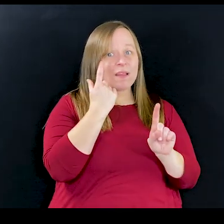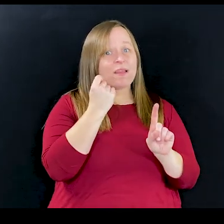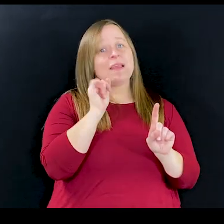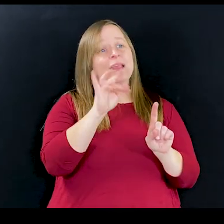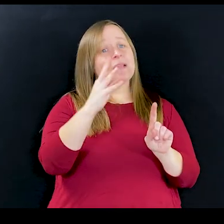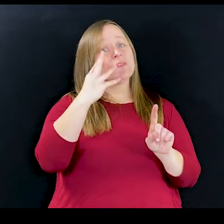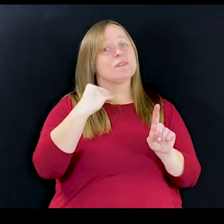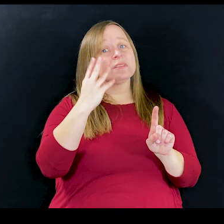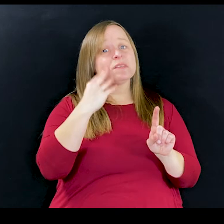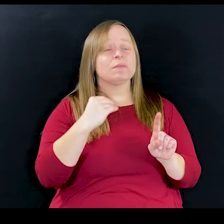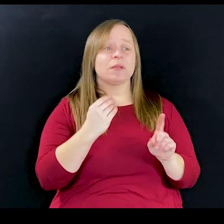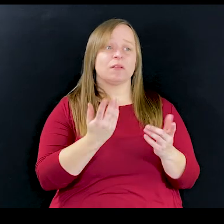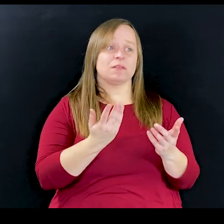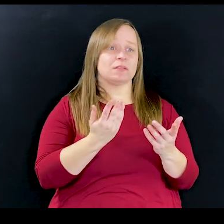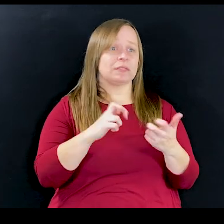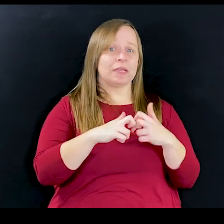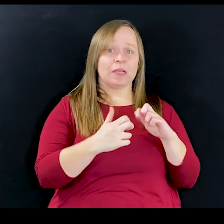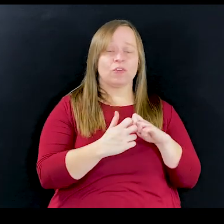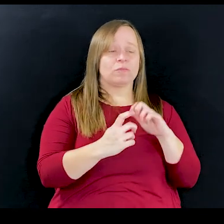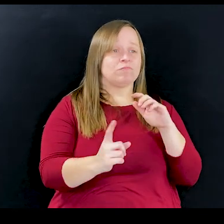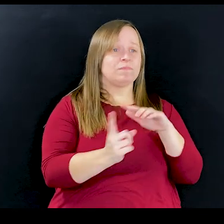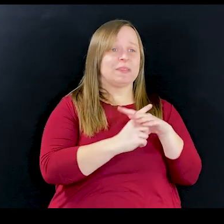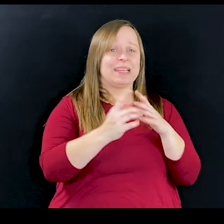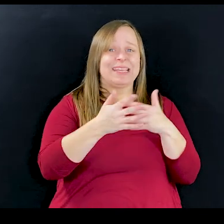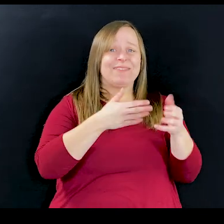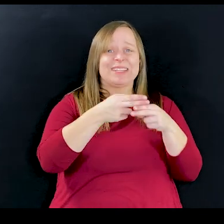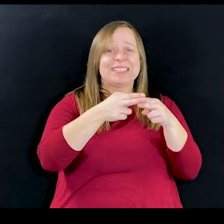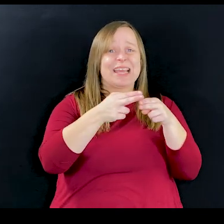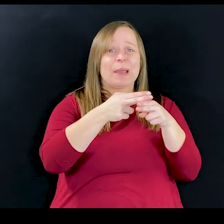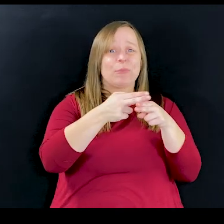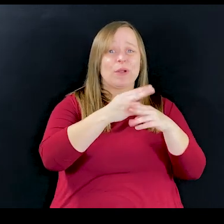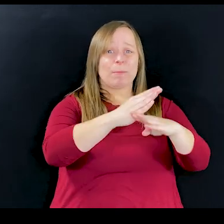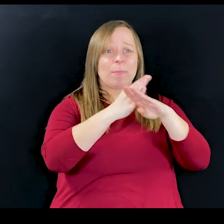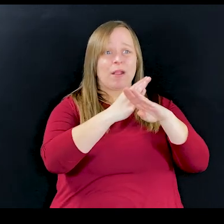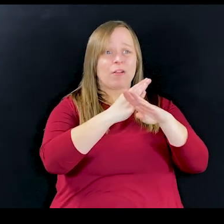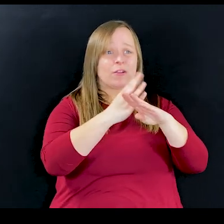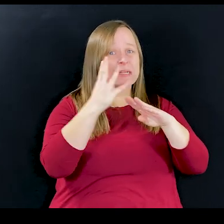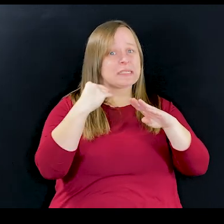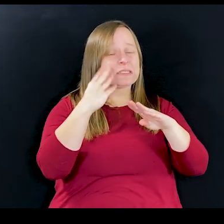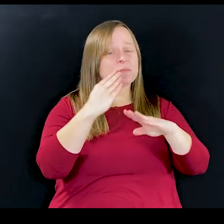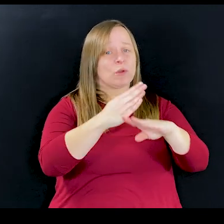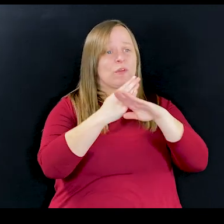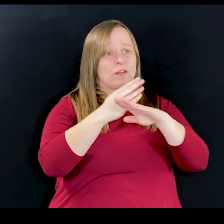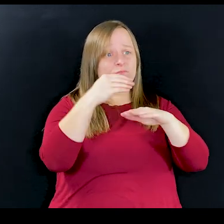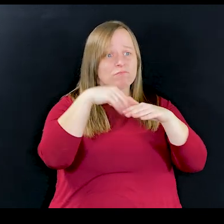But if you are experiencing issues, even if it's a temporary barrier that is preventing you